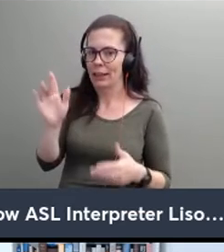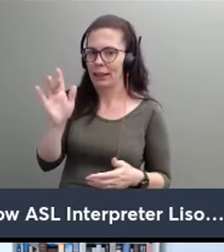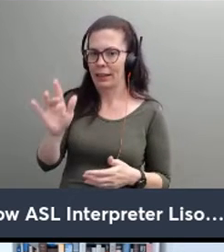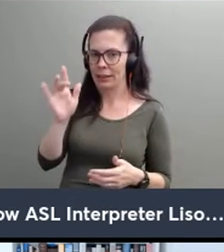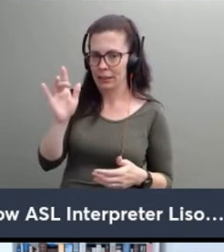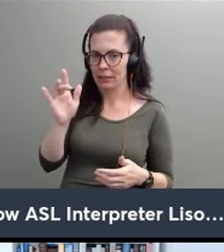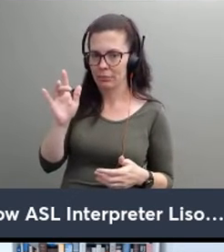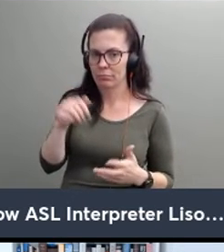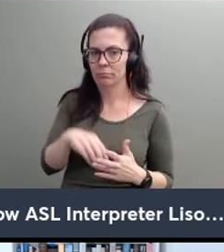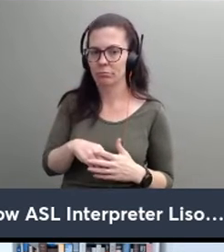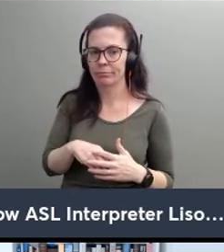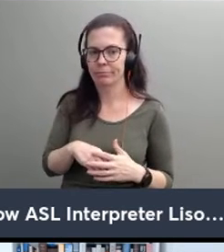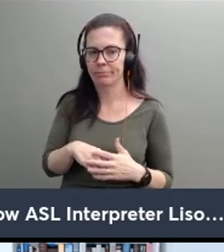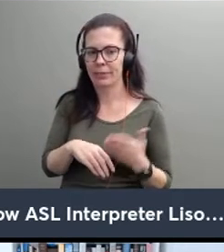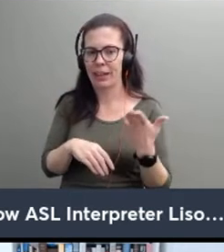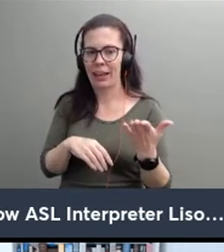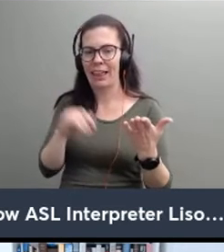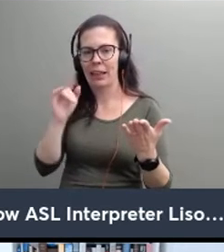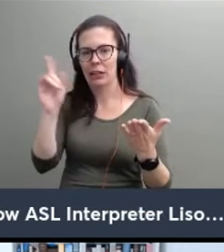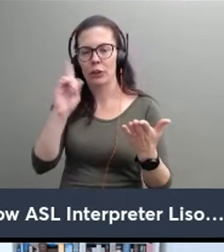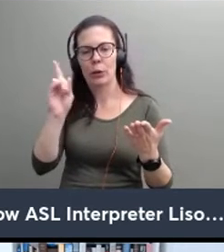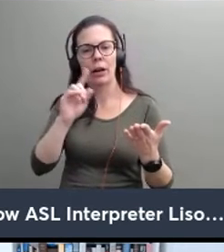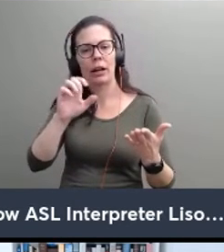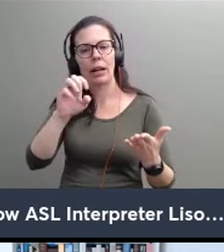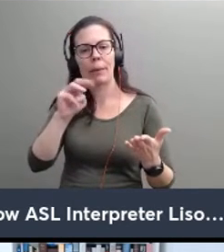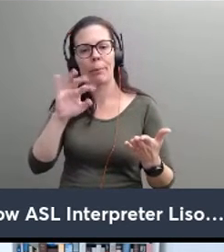And here is where I go to the embed code and I past my code.